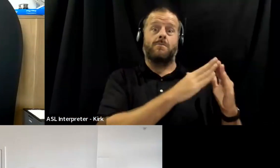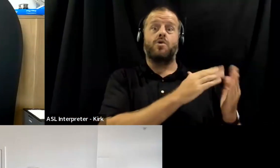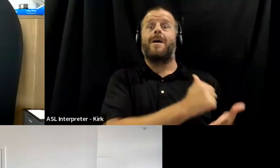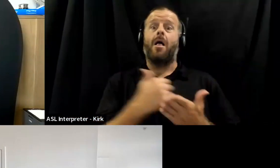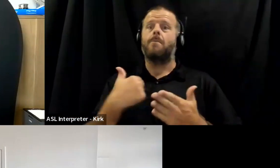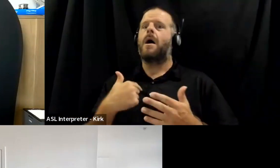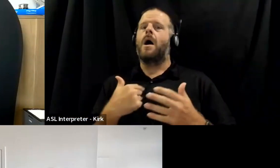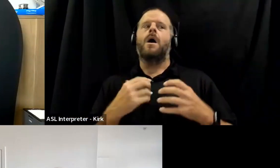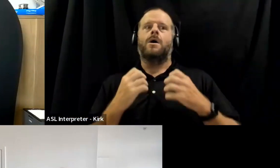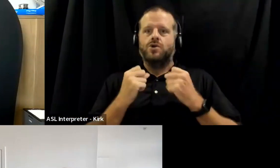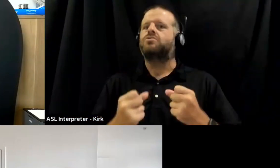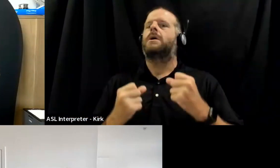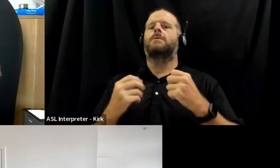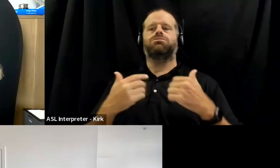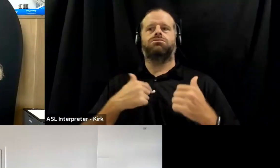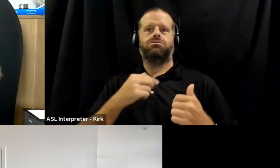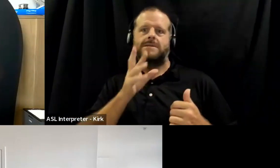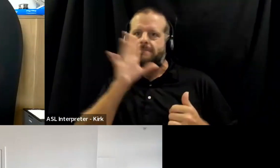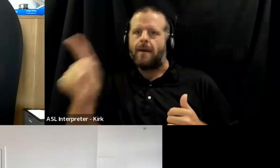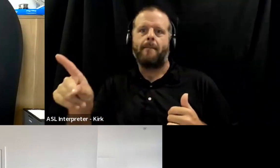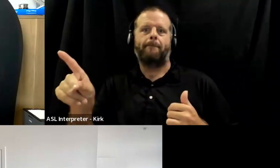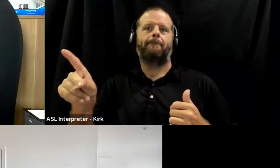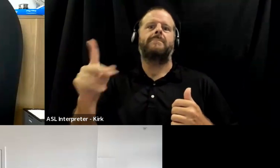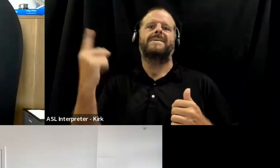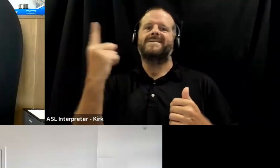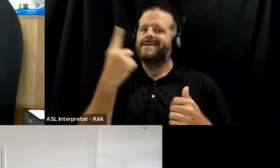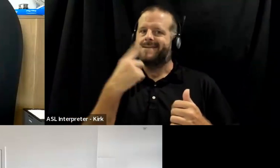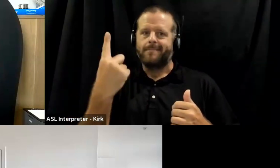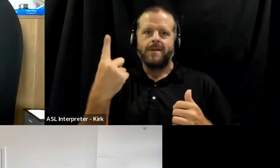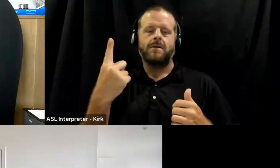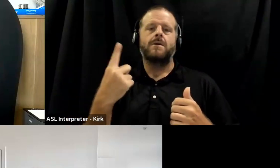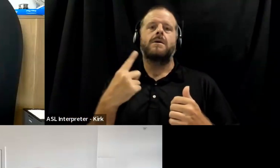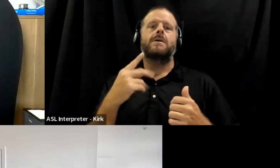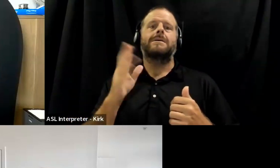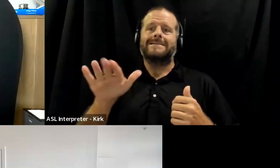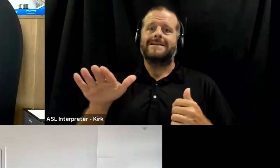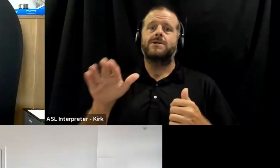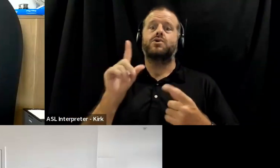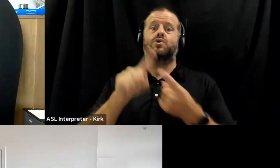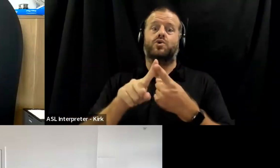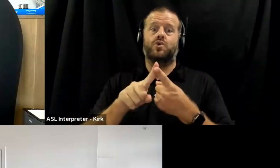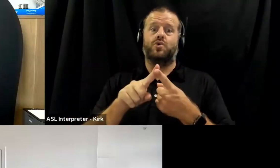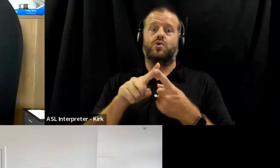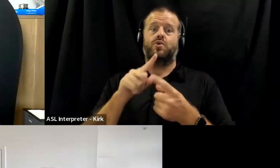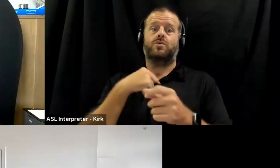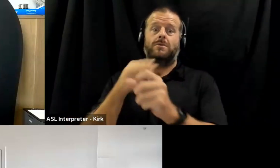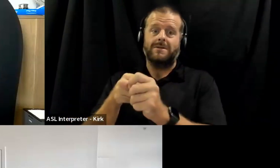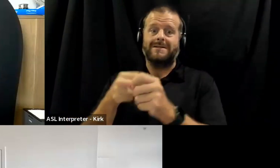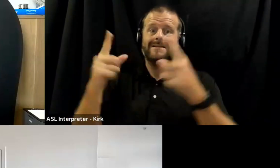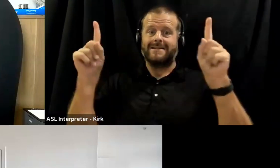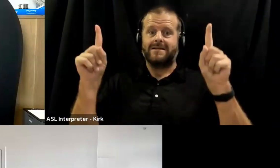really say something and say, hey, like, I, in order for me to be successful, I need the other